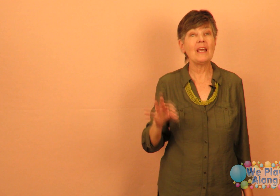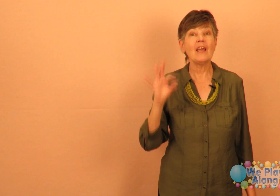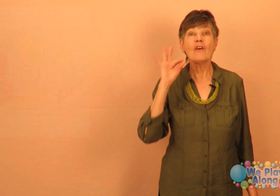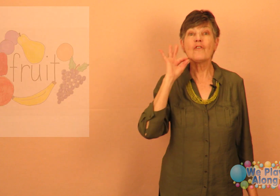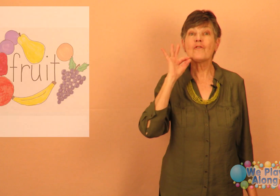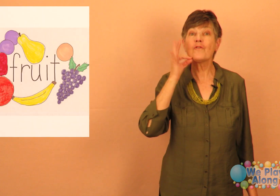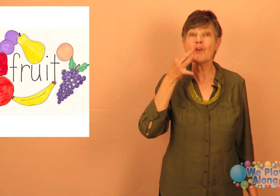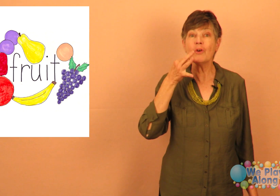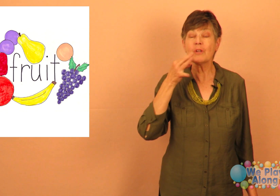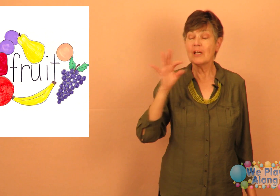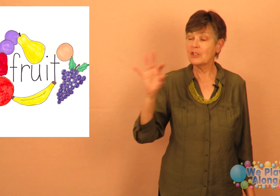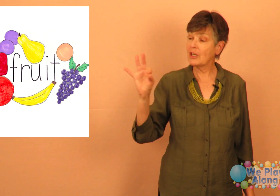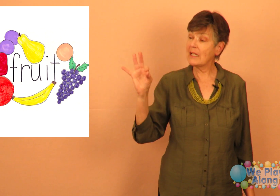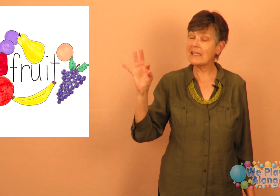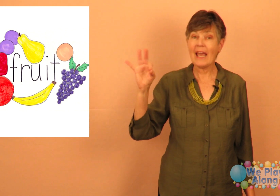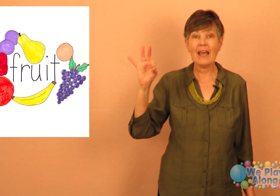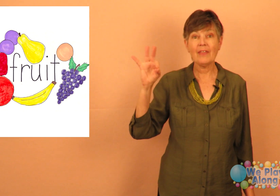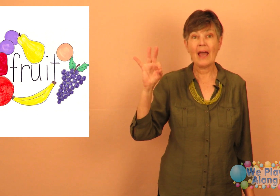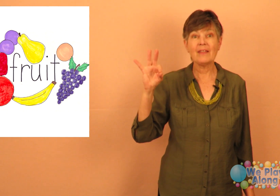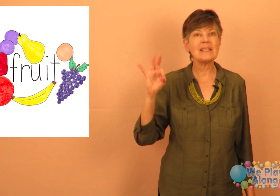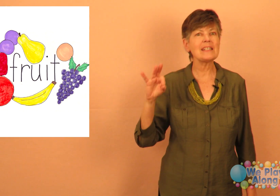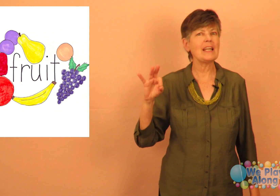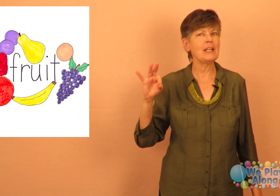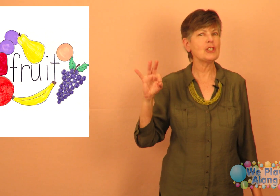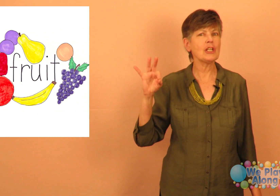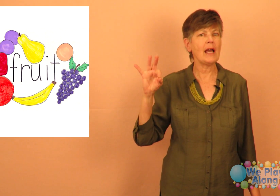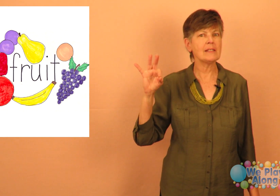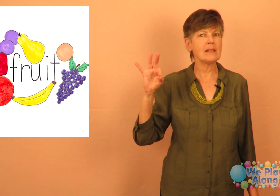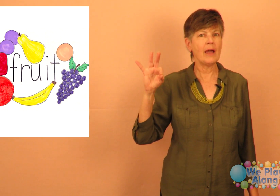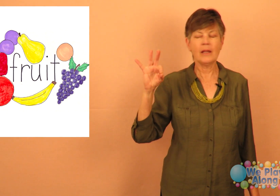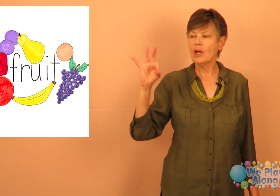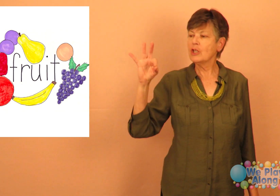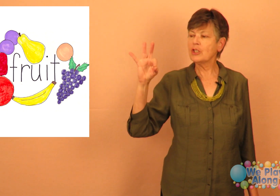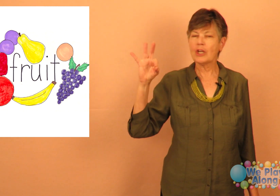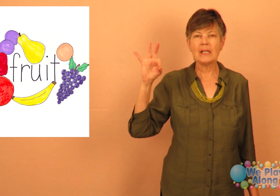fruit so you're going to take that this is an initialized sign so you're gonna